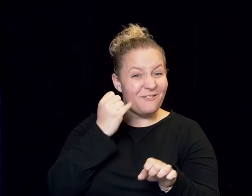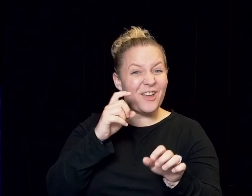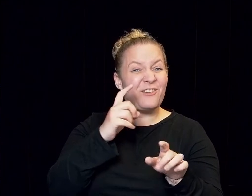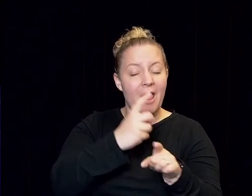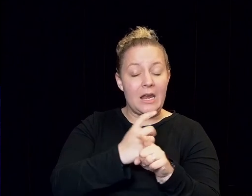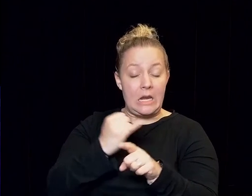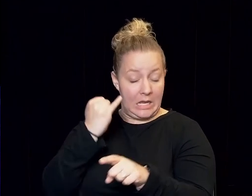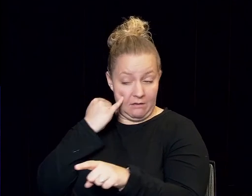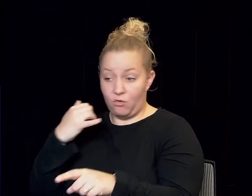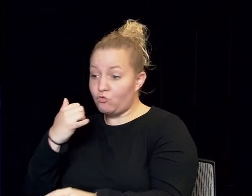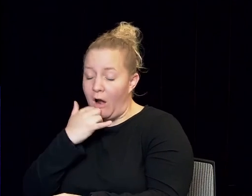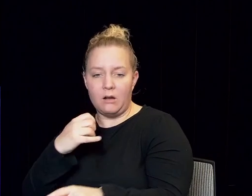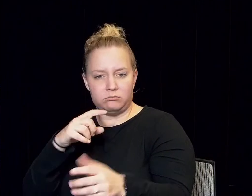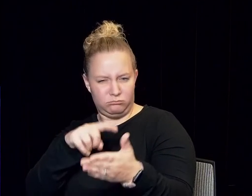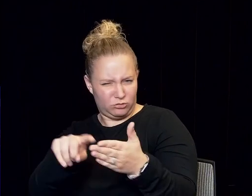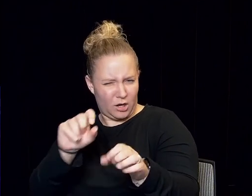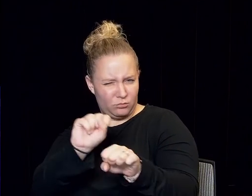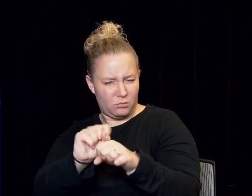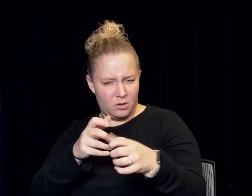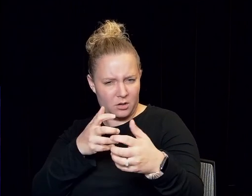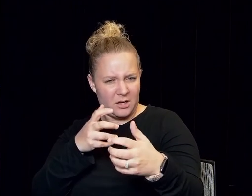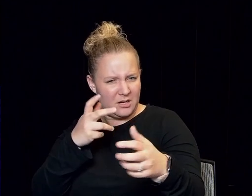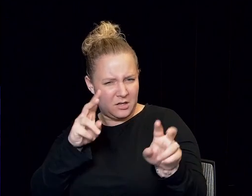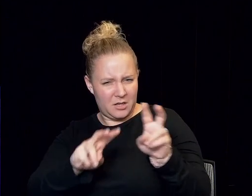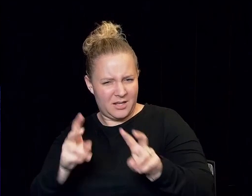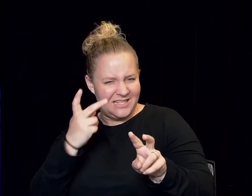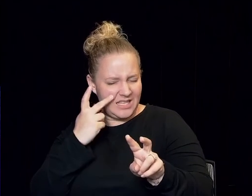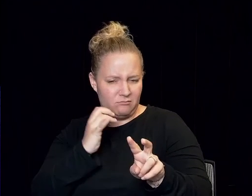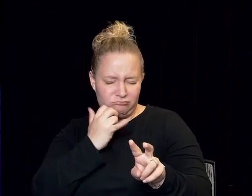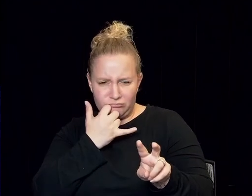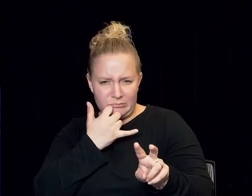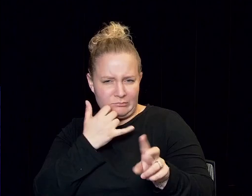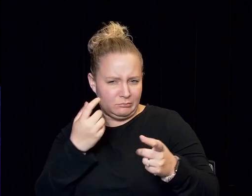maybe where we might have made that little mental math error. So, go ahead and pause